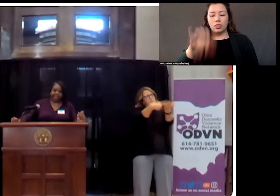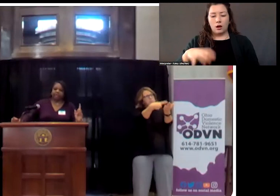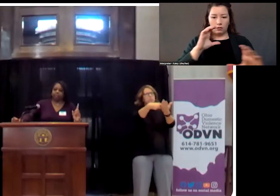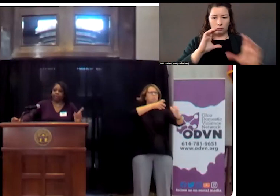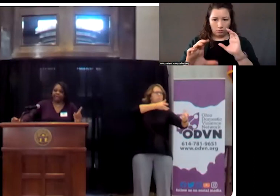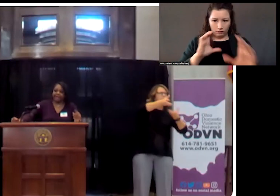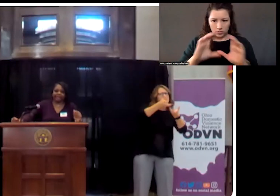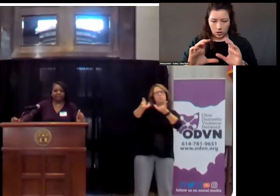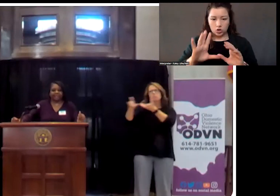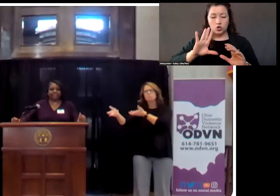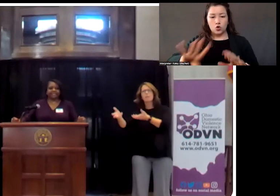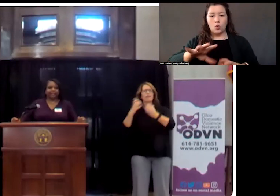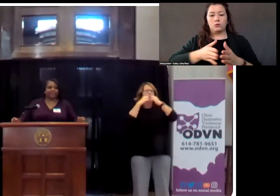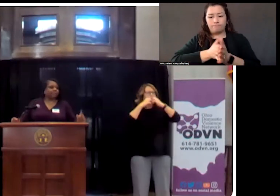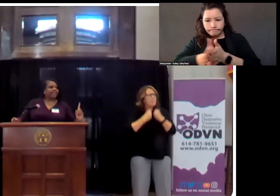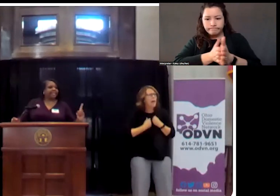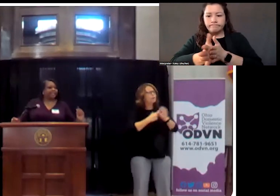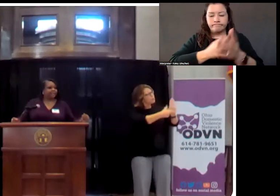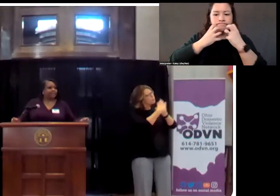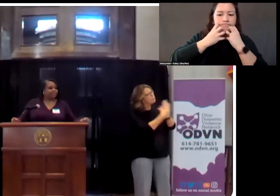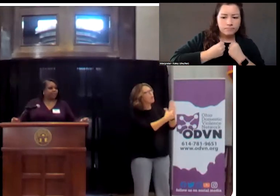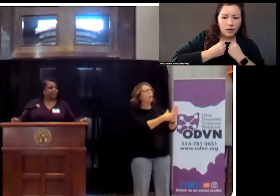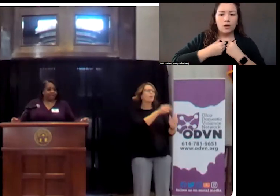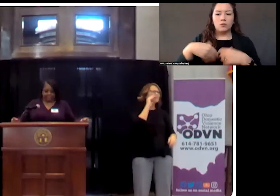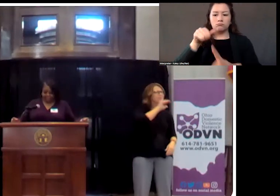that will remind our legislators that we can't do this work without them.